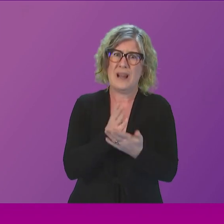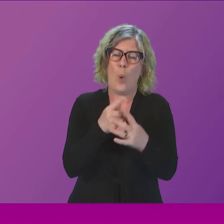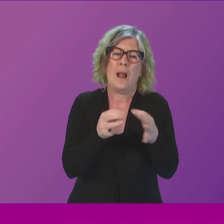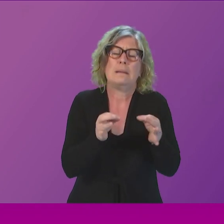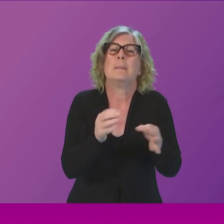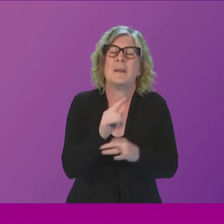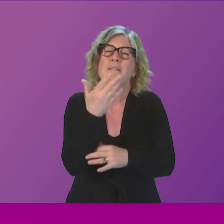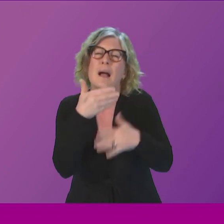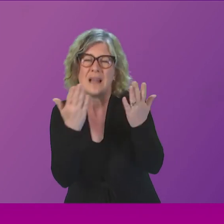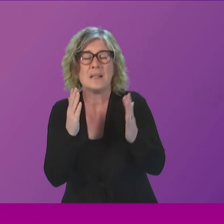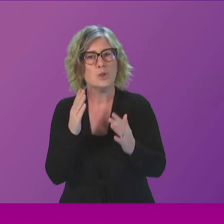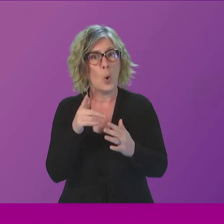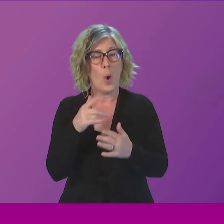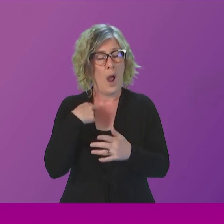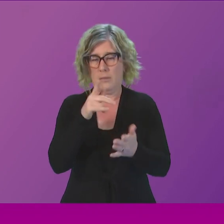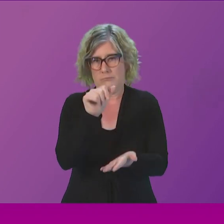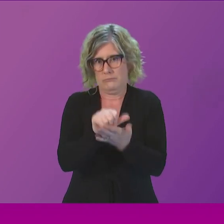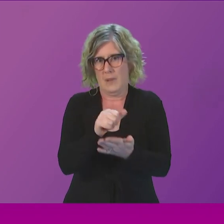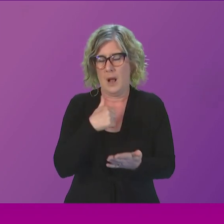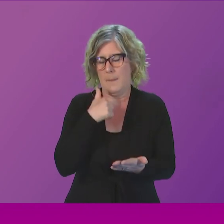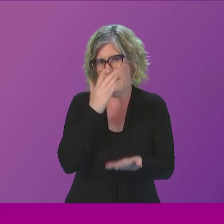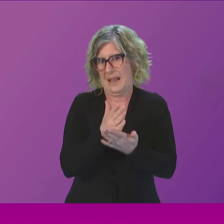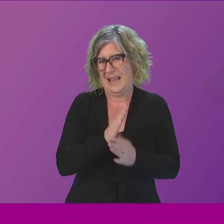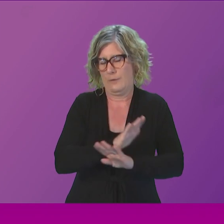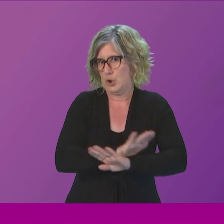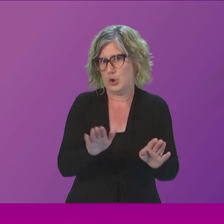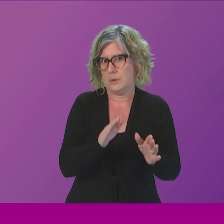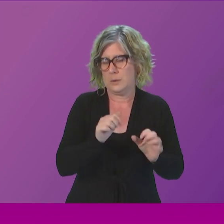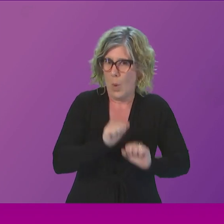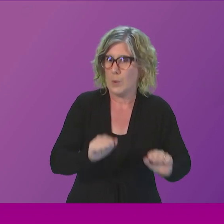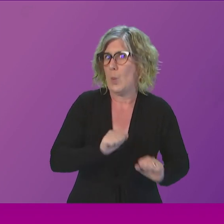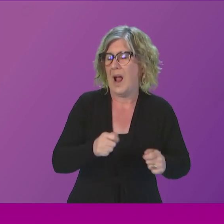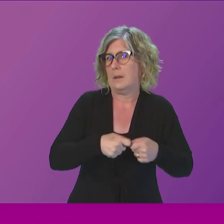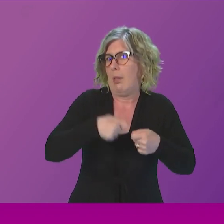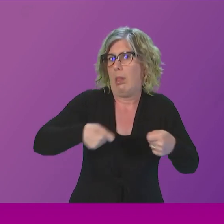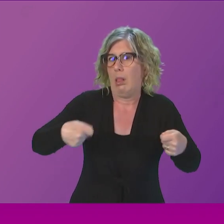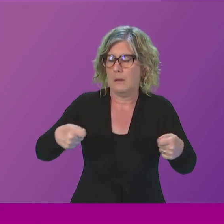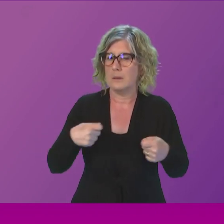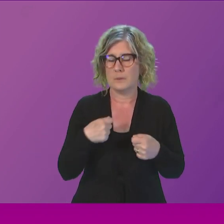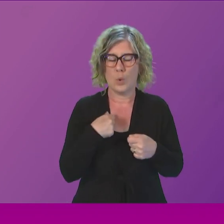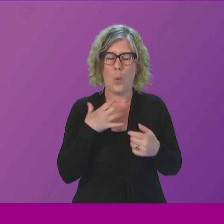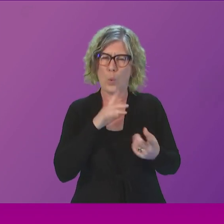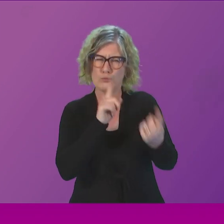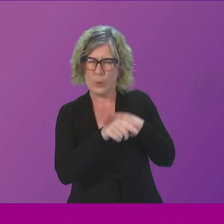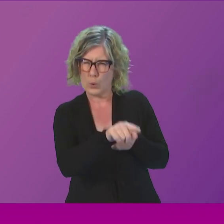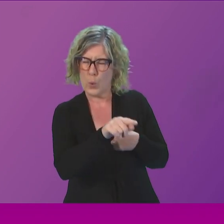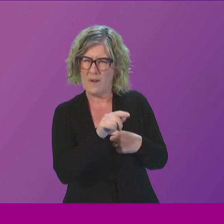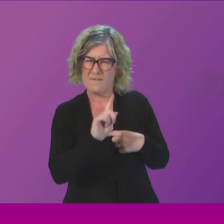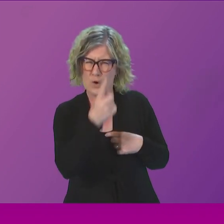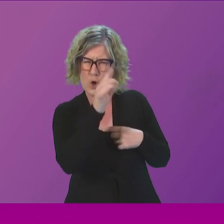I do not believe that people should have to wait longer. I go back to the point that I made in response to Anas Sarwar’s first question, which is